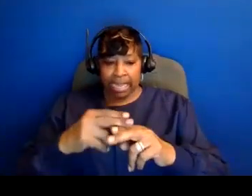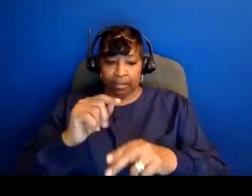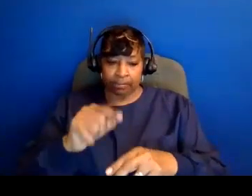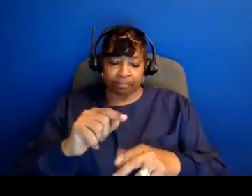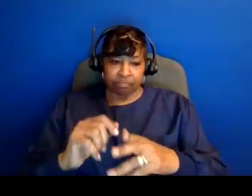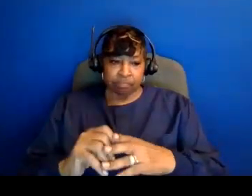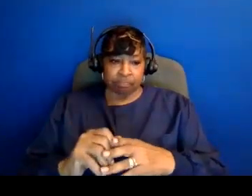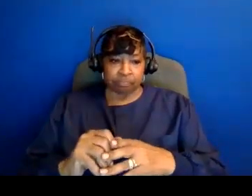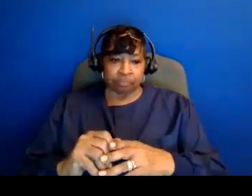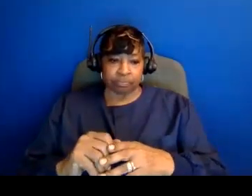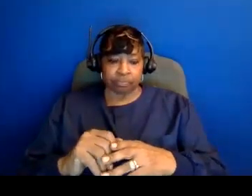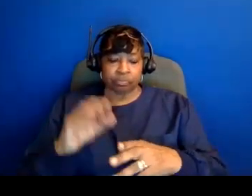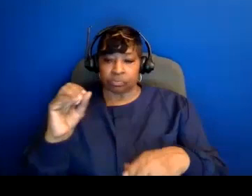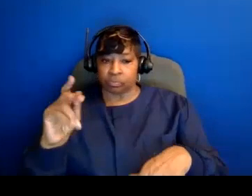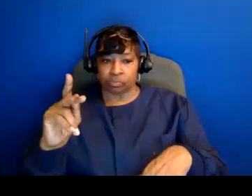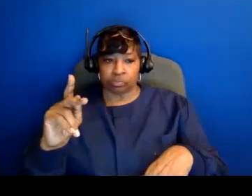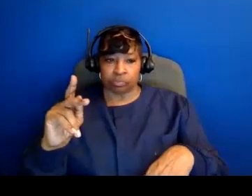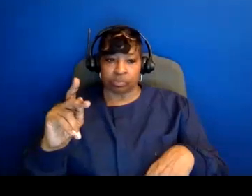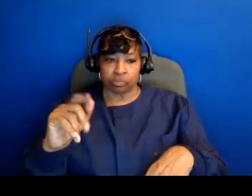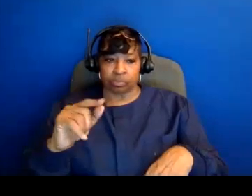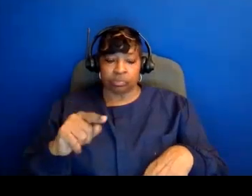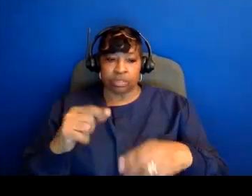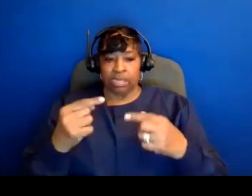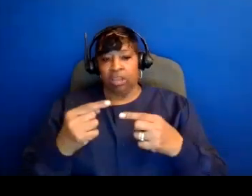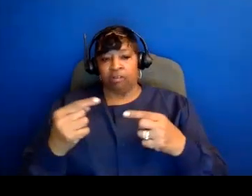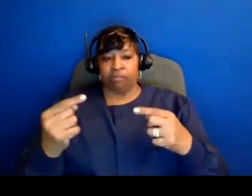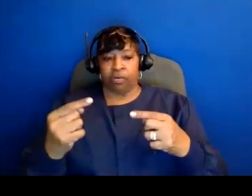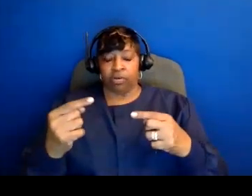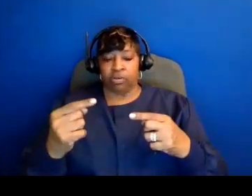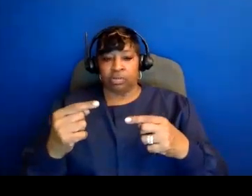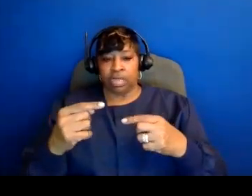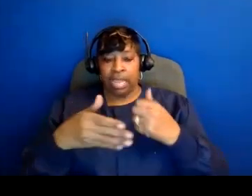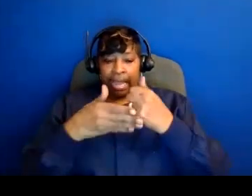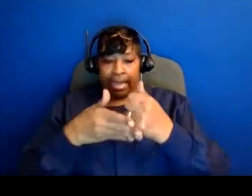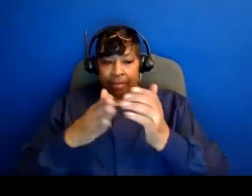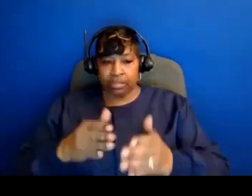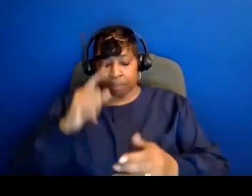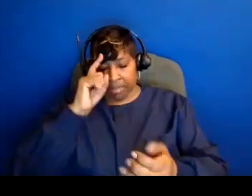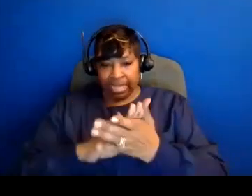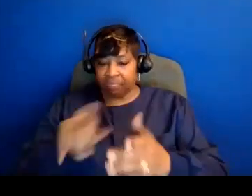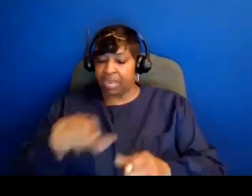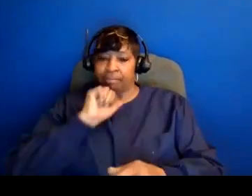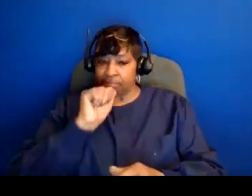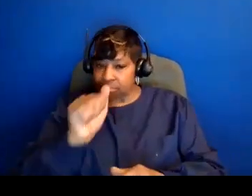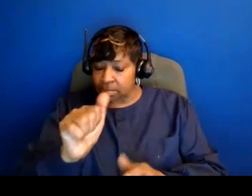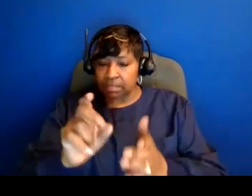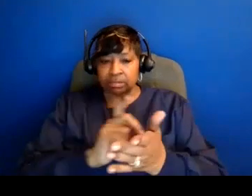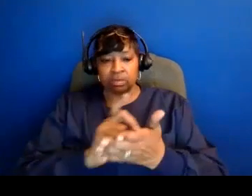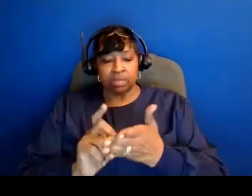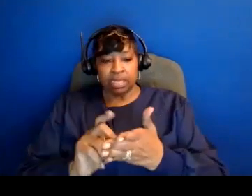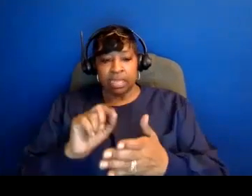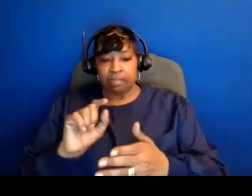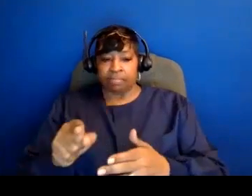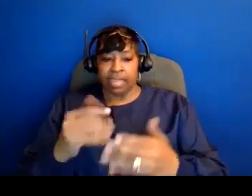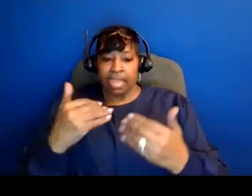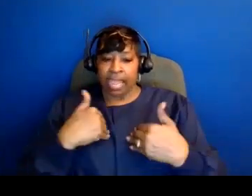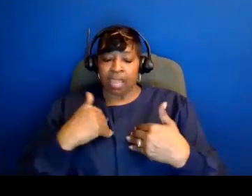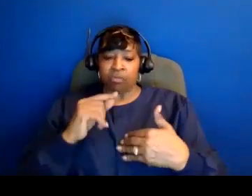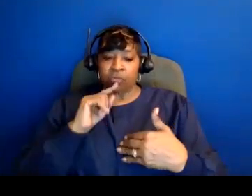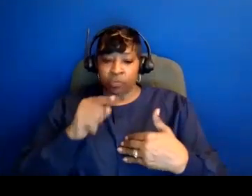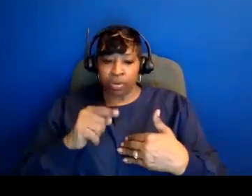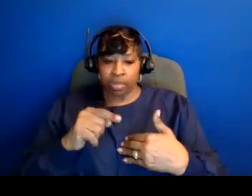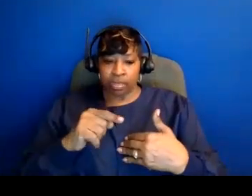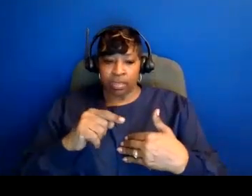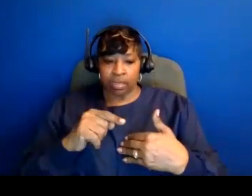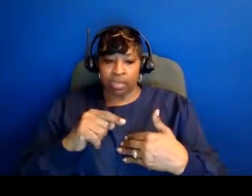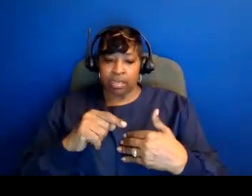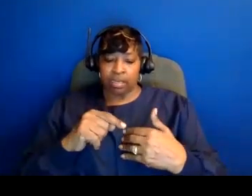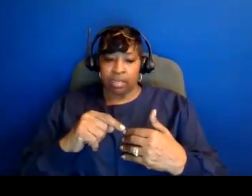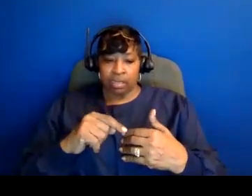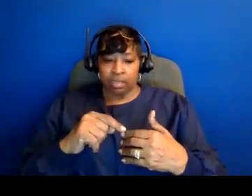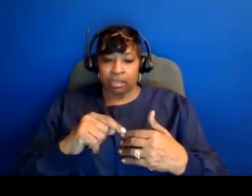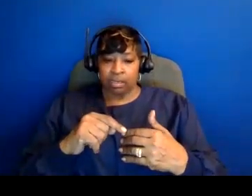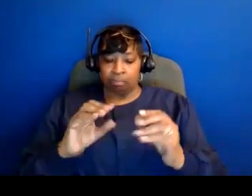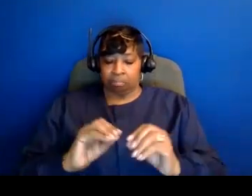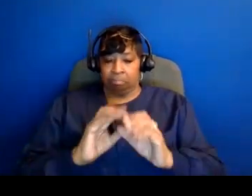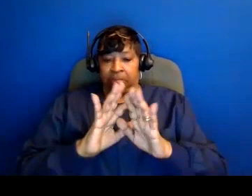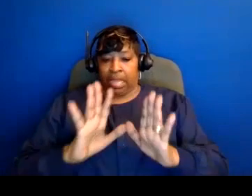lauravanpuymbrouck: used this study that you see on the bottom of the slide to translate, the symbol is symbolic racist scale to create this symbolic ableism scale.